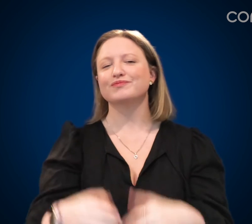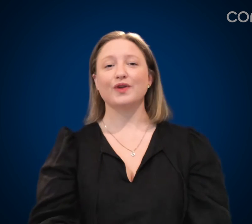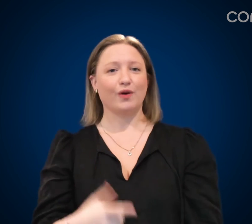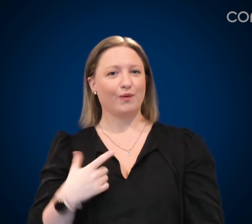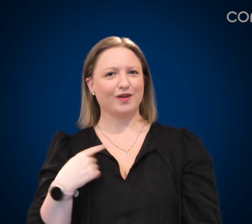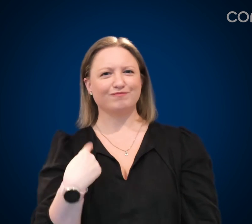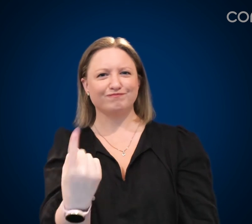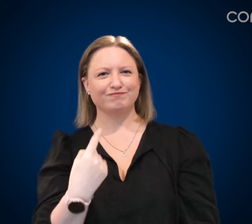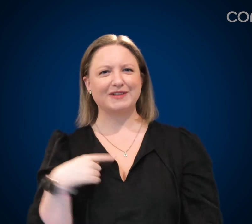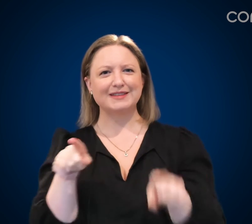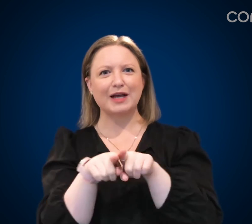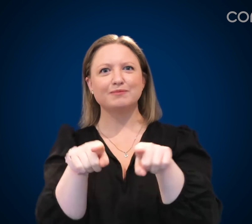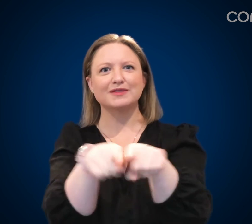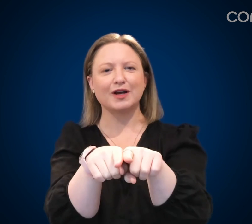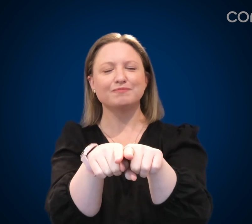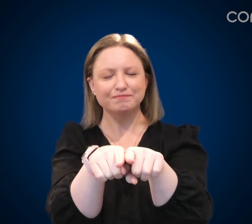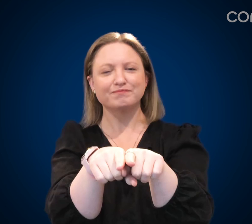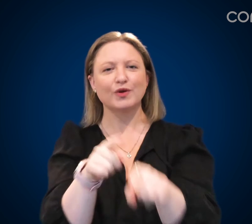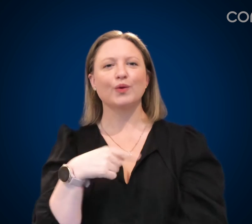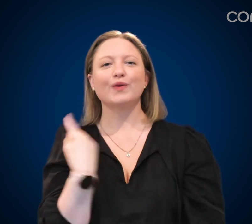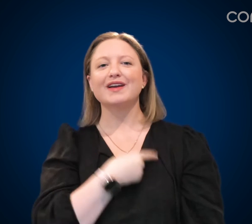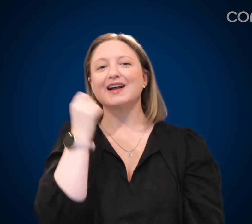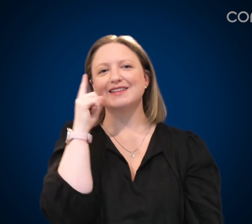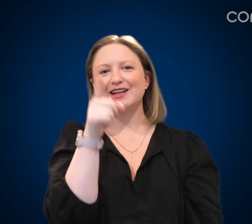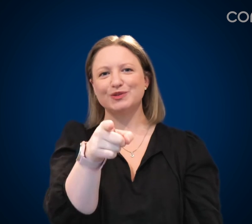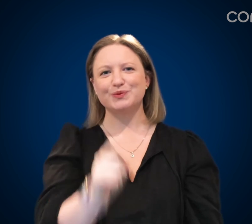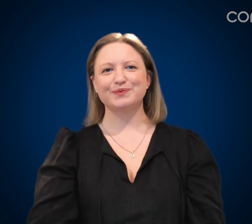because we understand you.